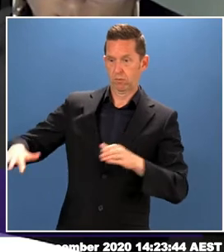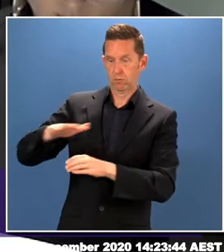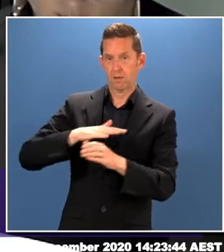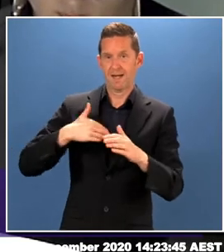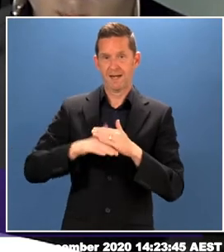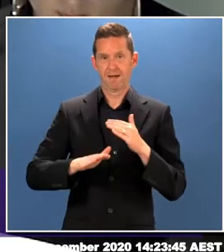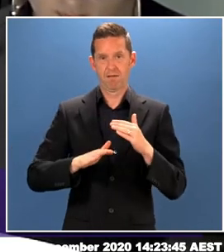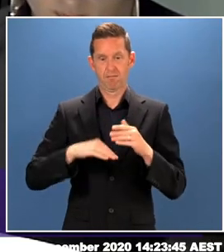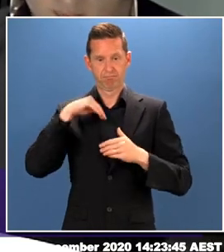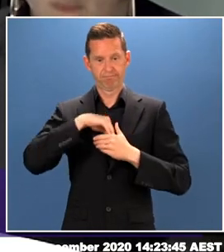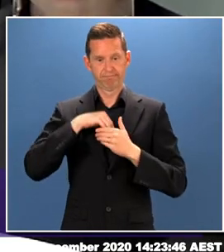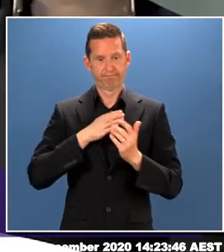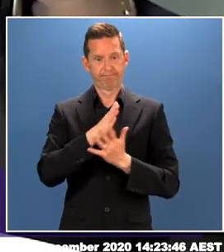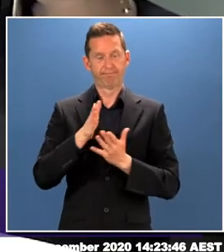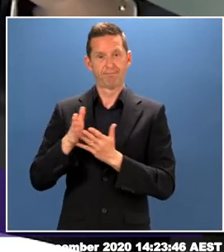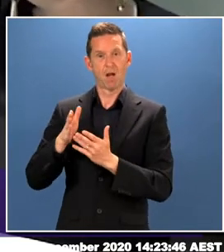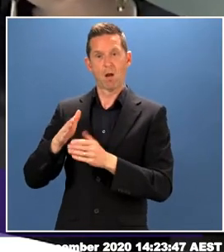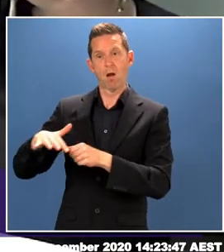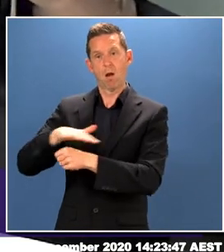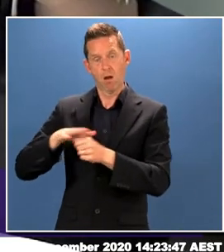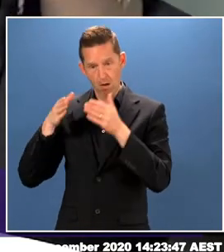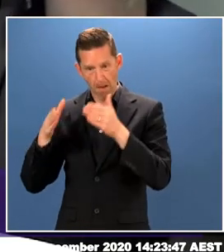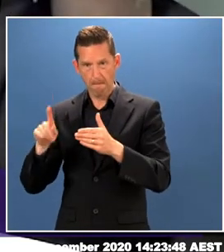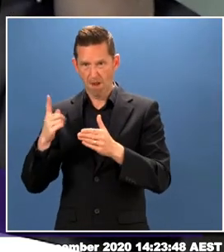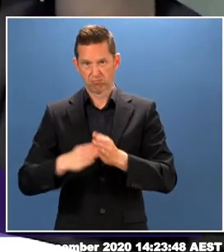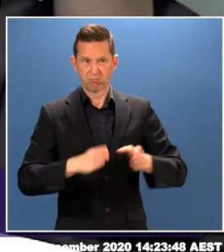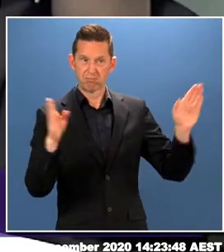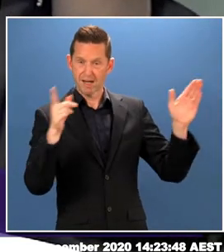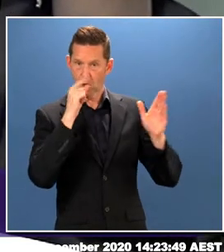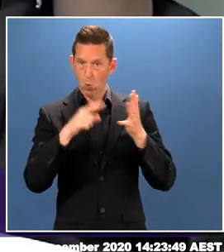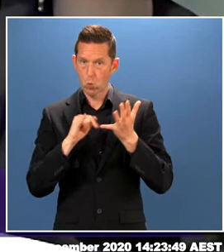One thing I would just note, with regards to that, the transferable